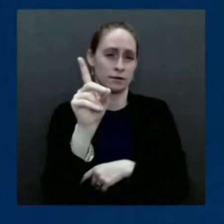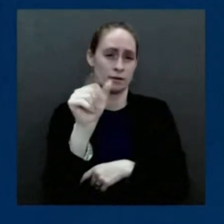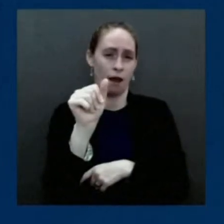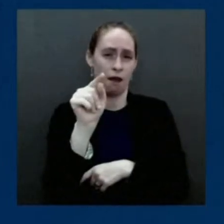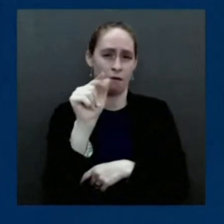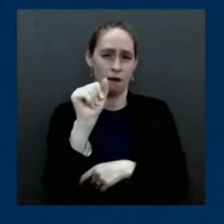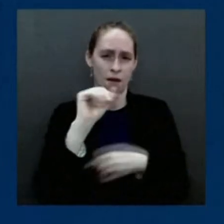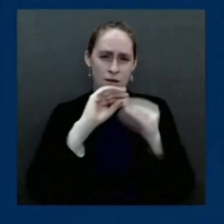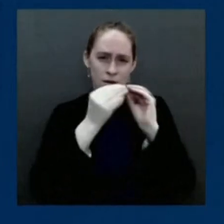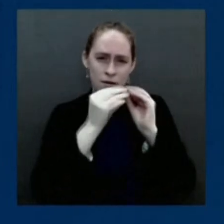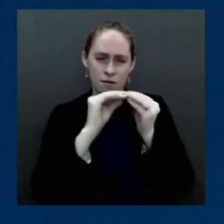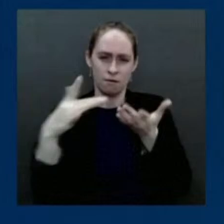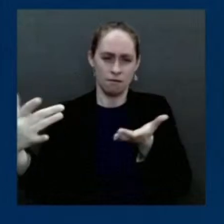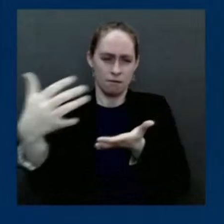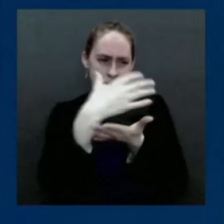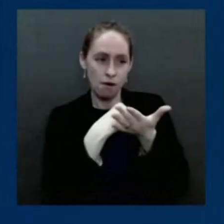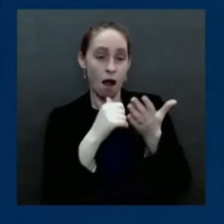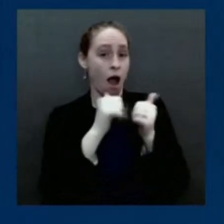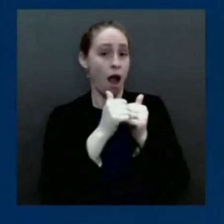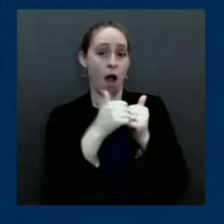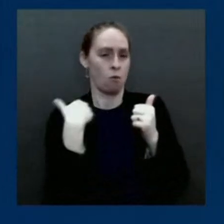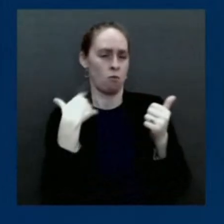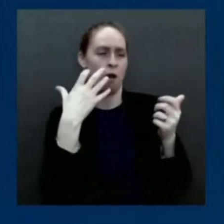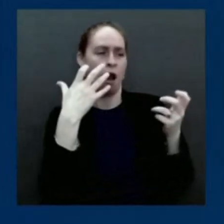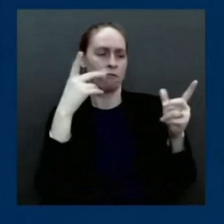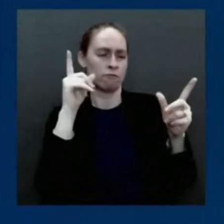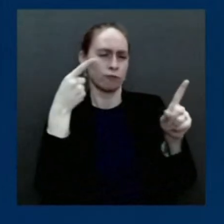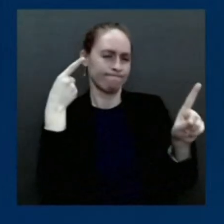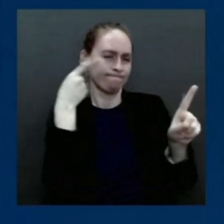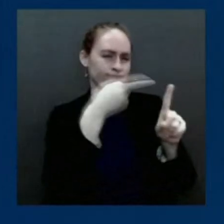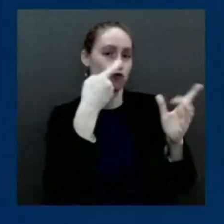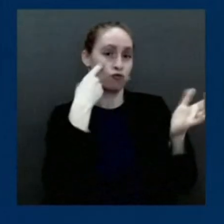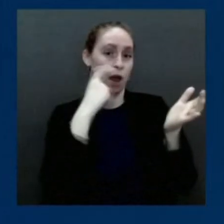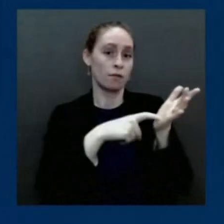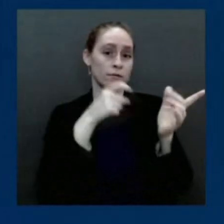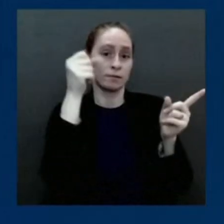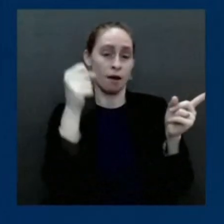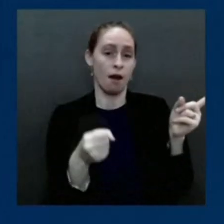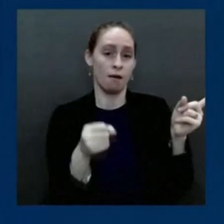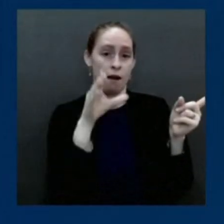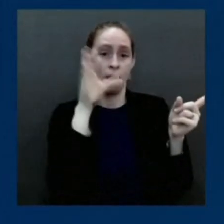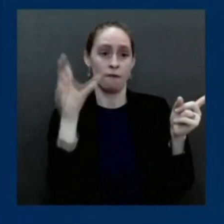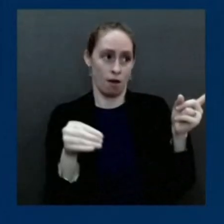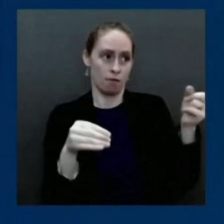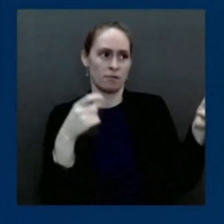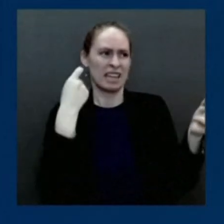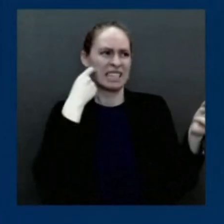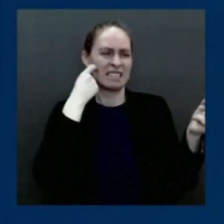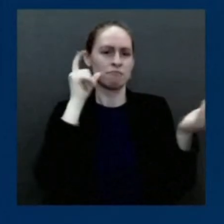SELECTED INITIAL DATA. FIRST THE DATA FROM SOUTH AFRICA. THERE HAVE BEEN A NUMBER OF